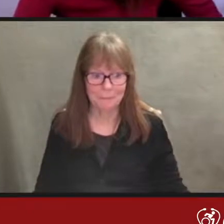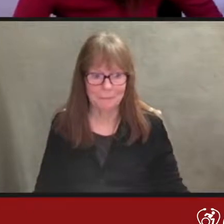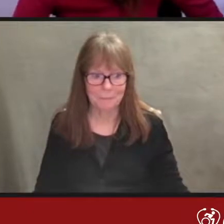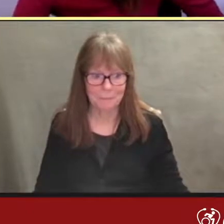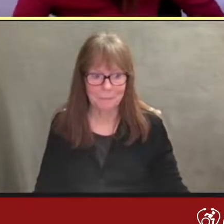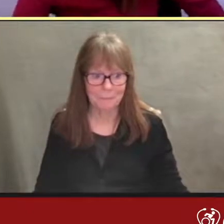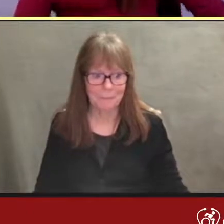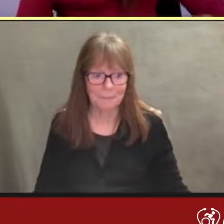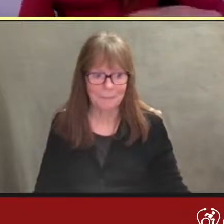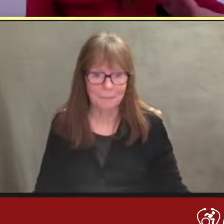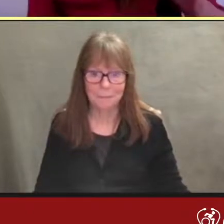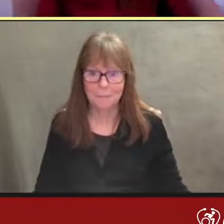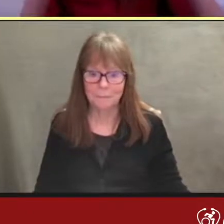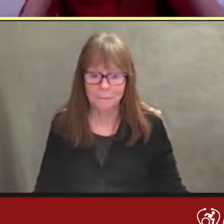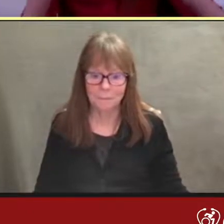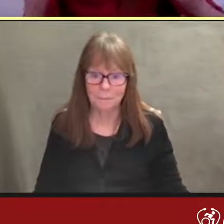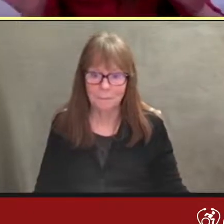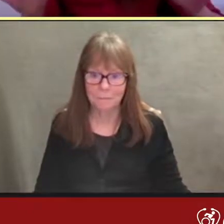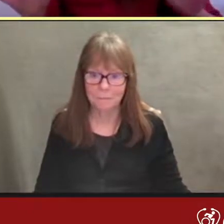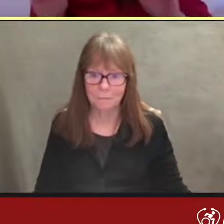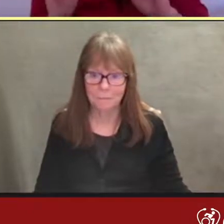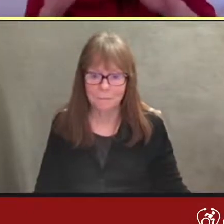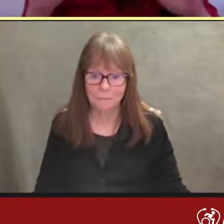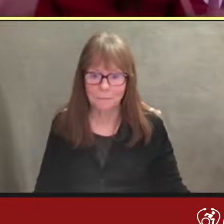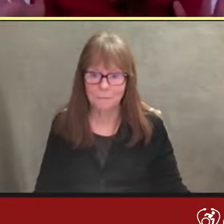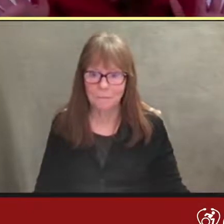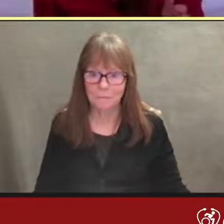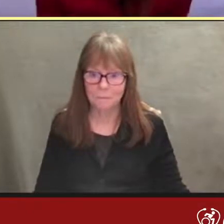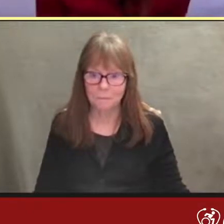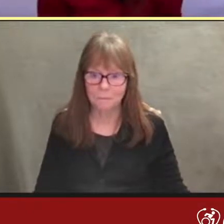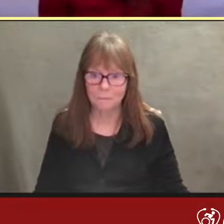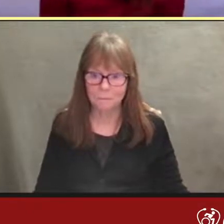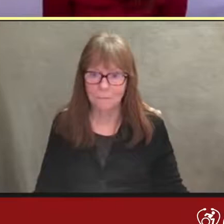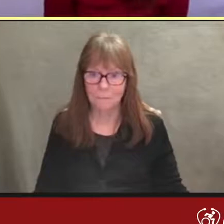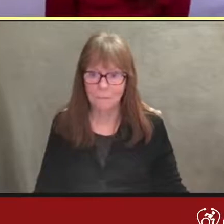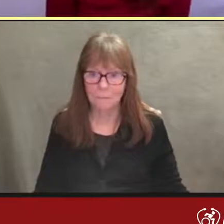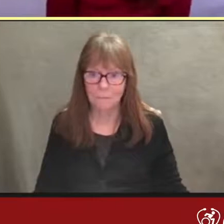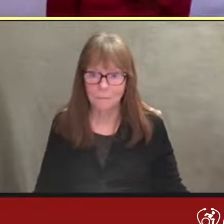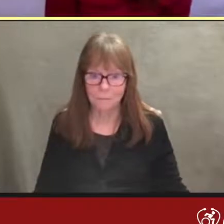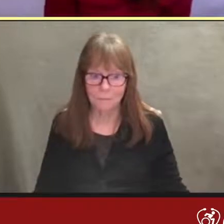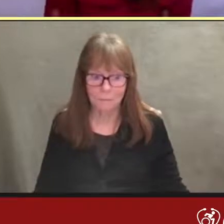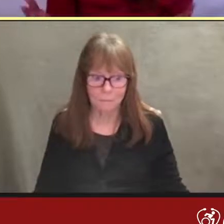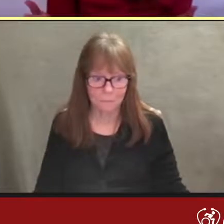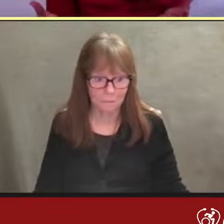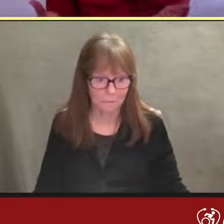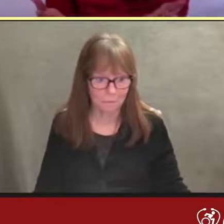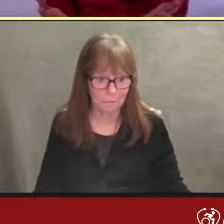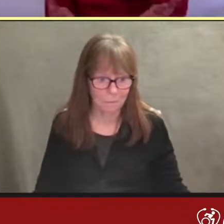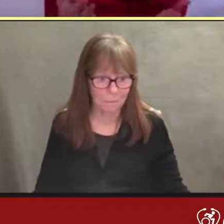I'm so excited and thrilled to have this opportunity to moderate this